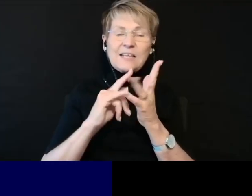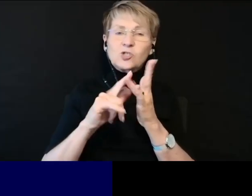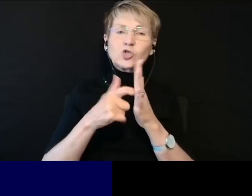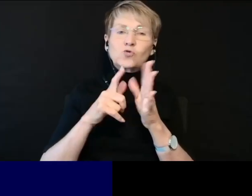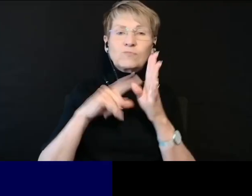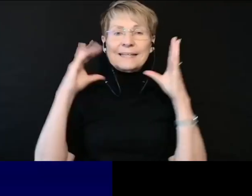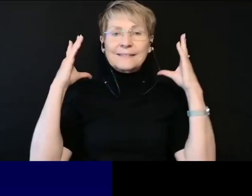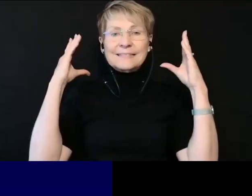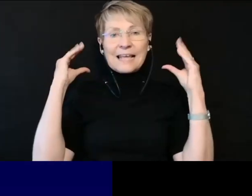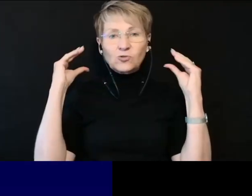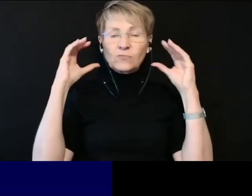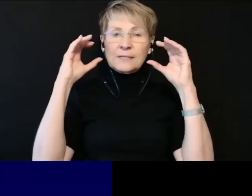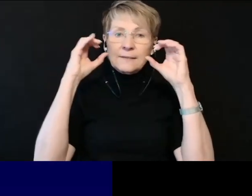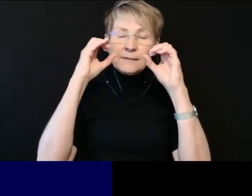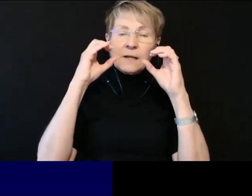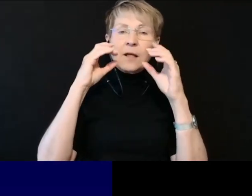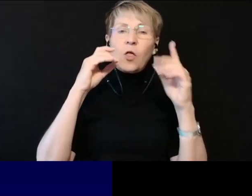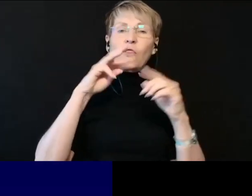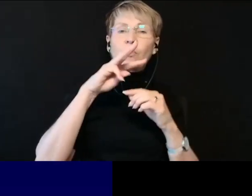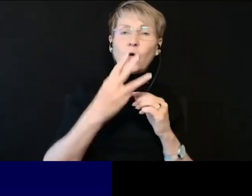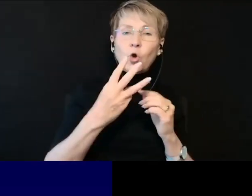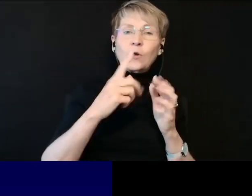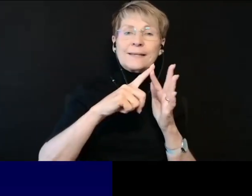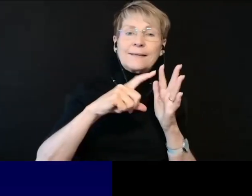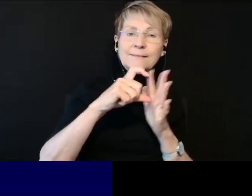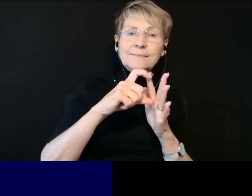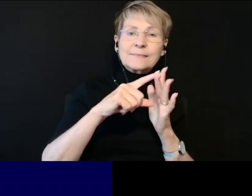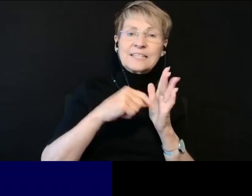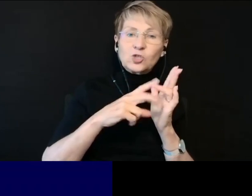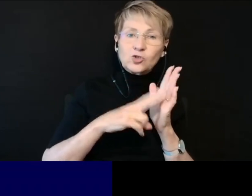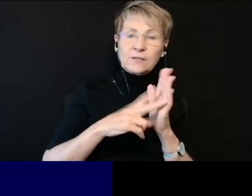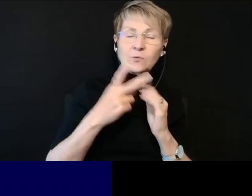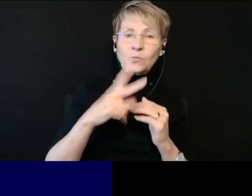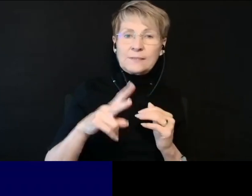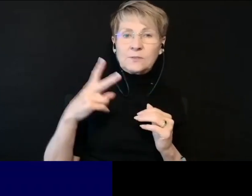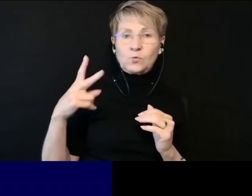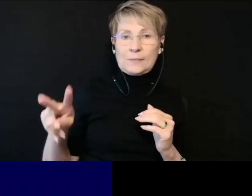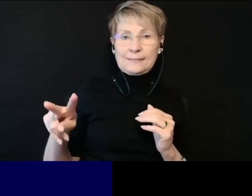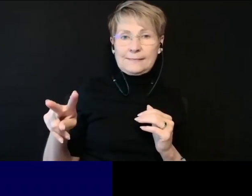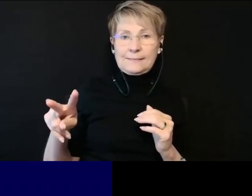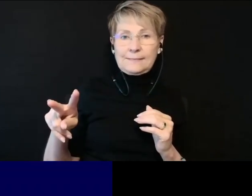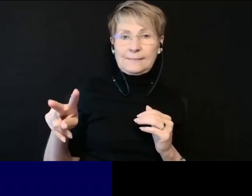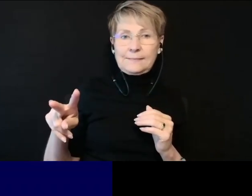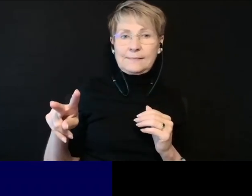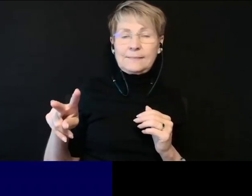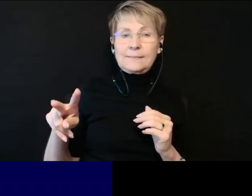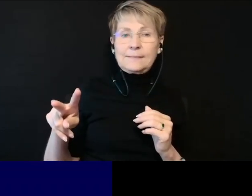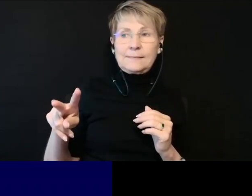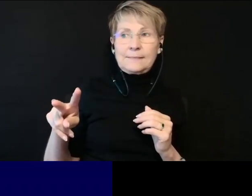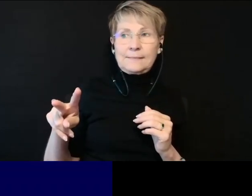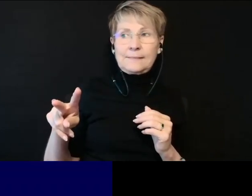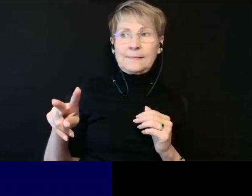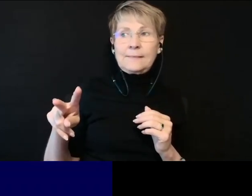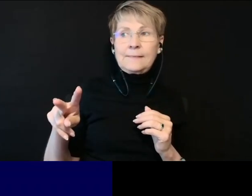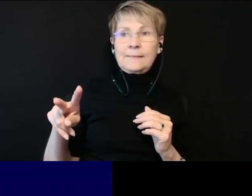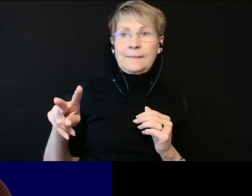It is the 3rd edition 2020.